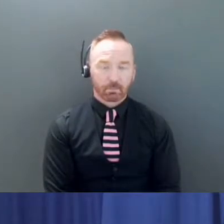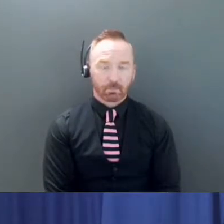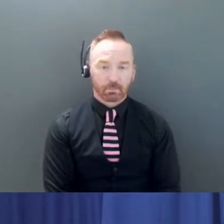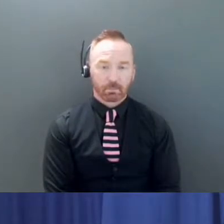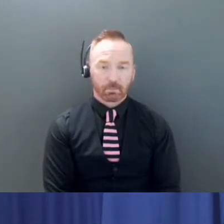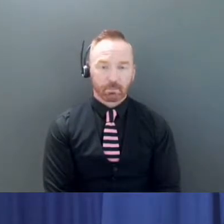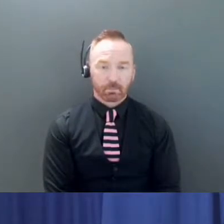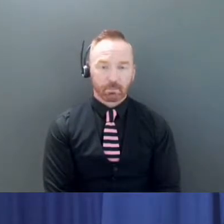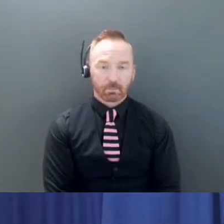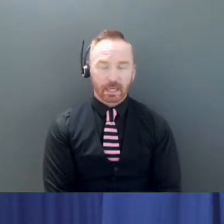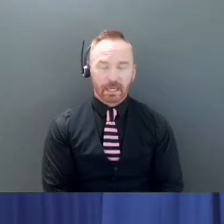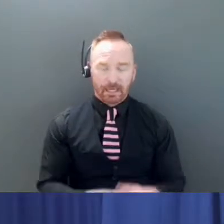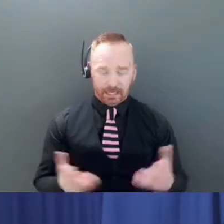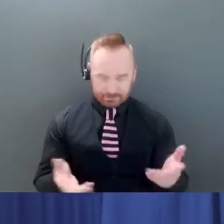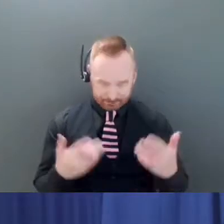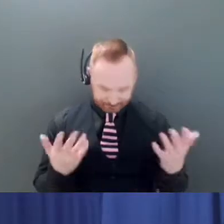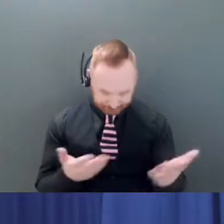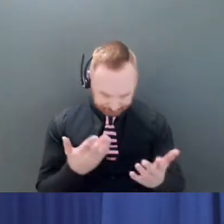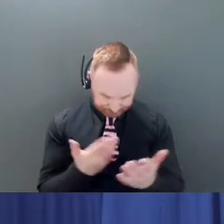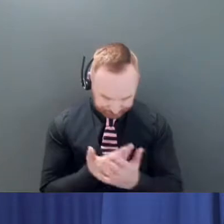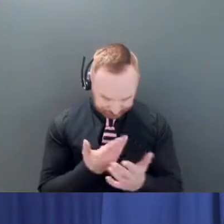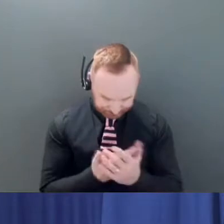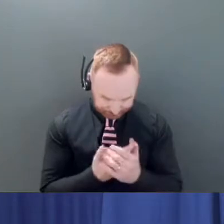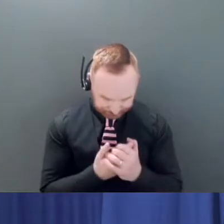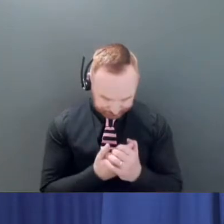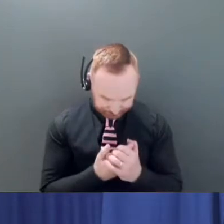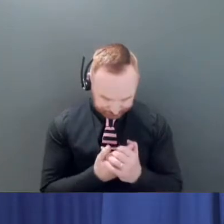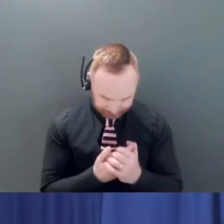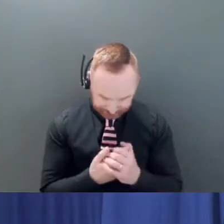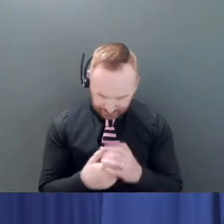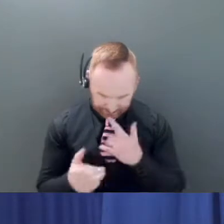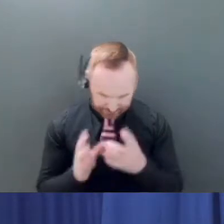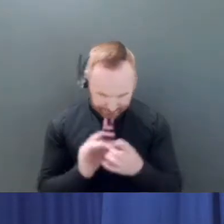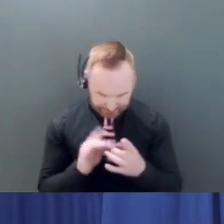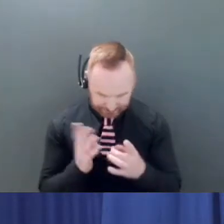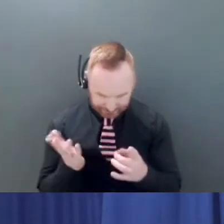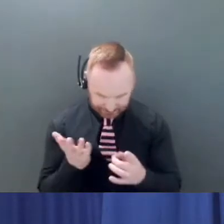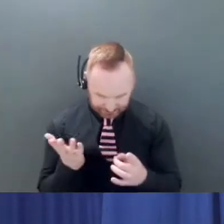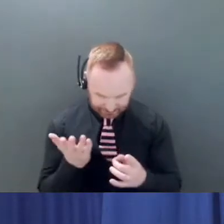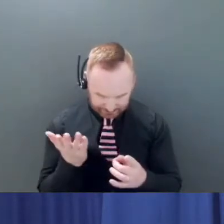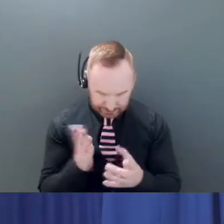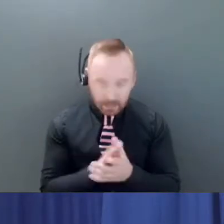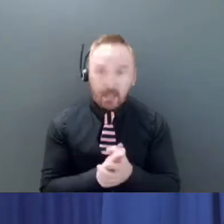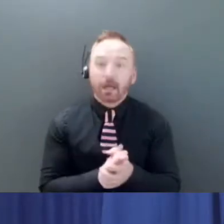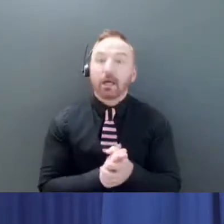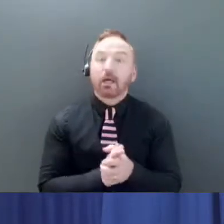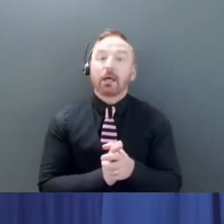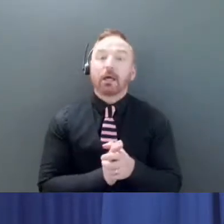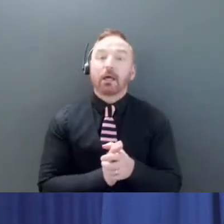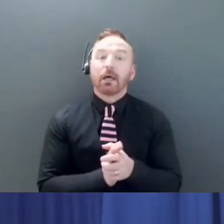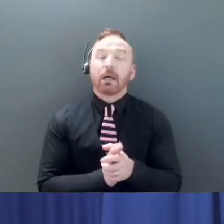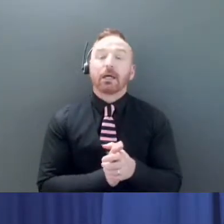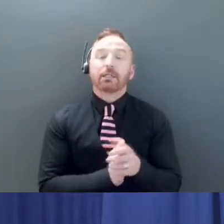We will be reevaluating that traffic guidance. But for the time being what I would say is if your child has